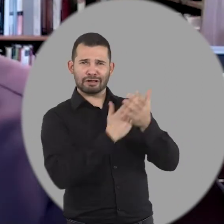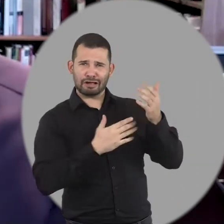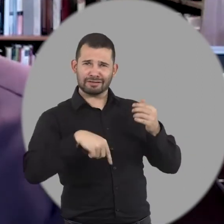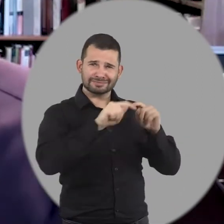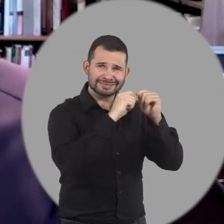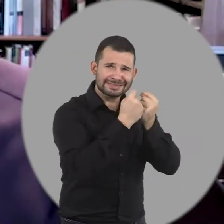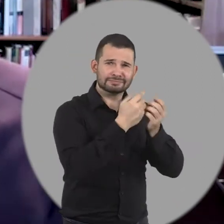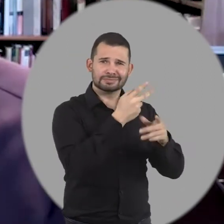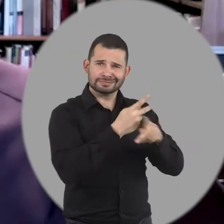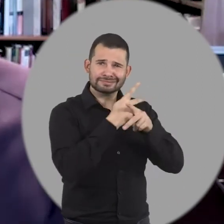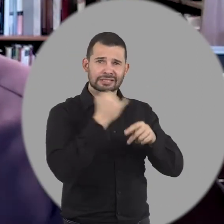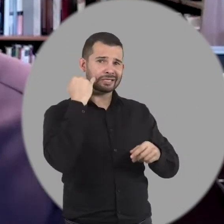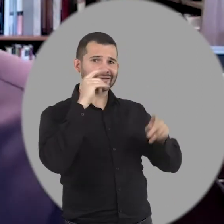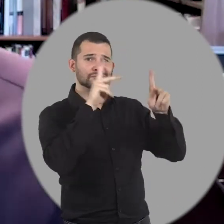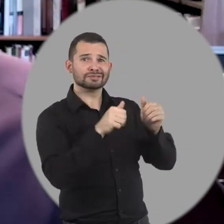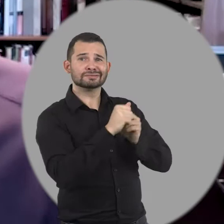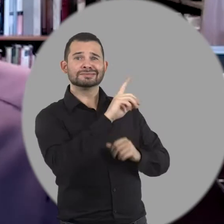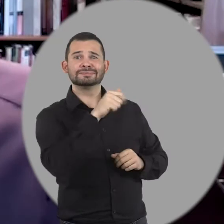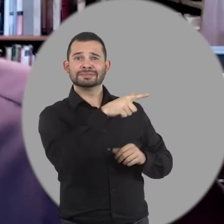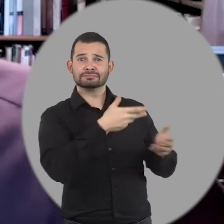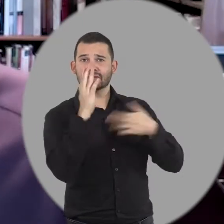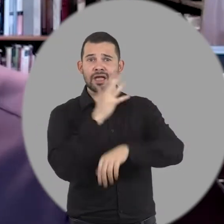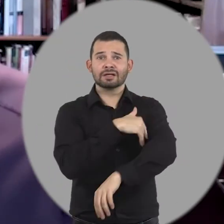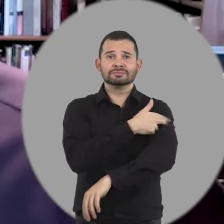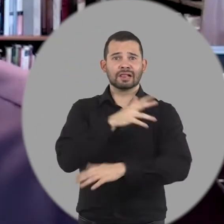So, there's a parade of issues, they existed before them.